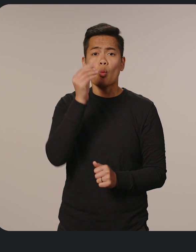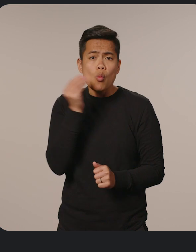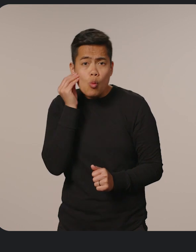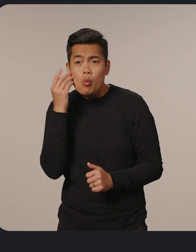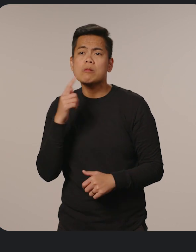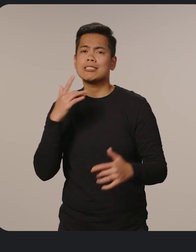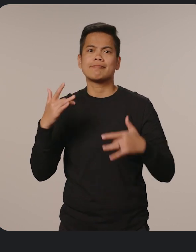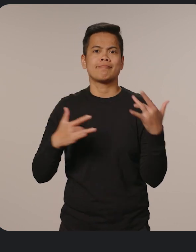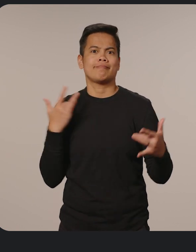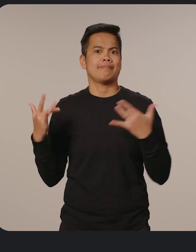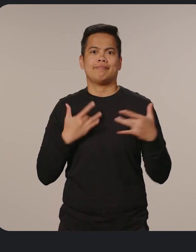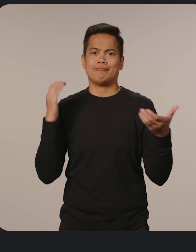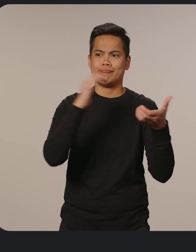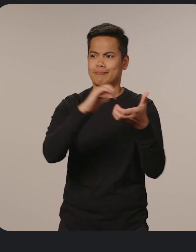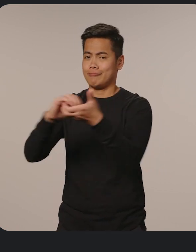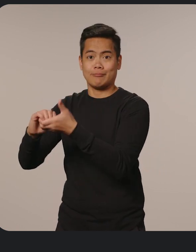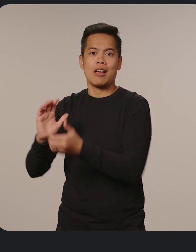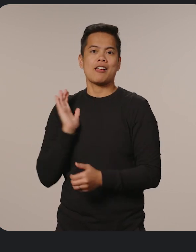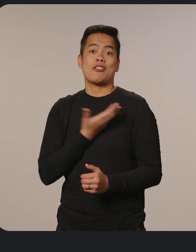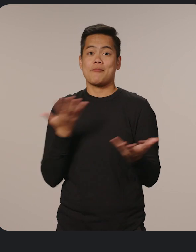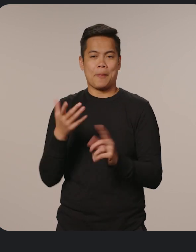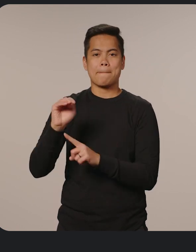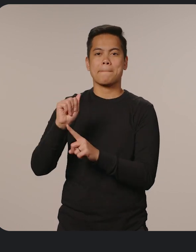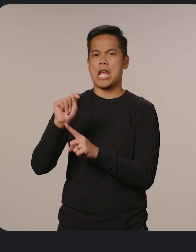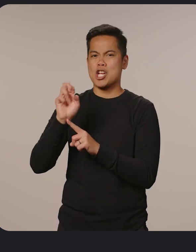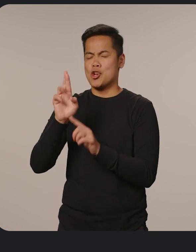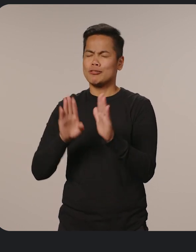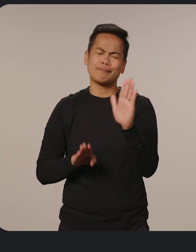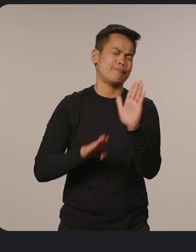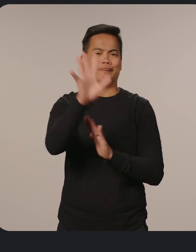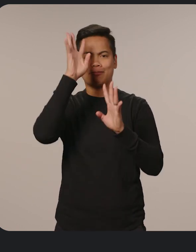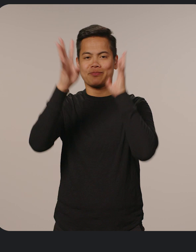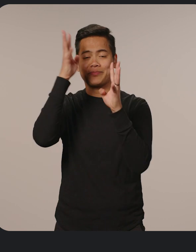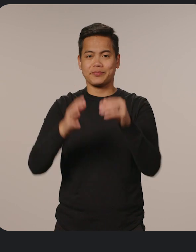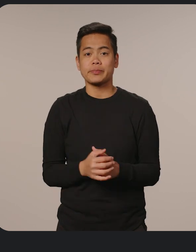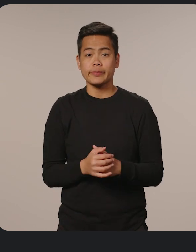for how Matter will help them accelerate their innovation. Developing for Google Home allows